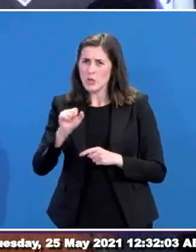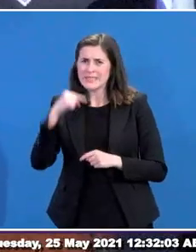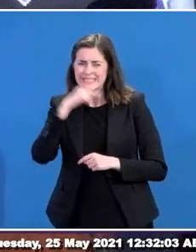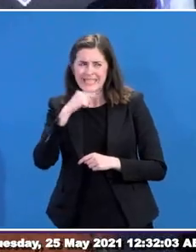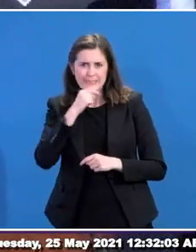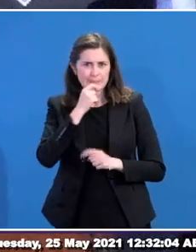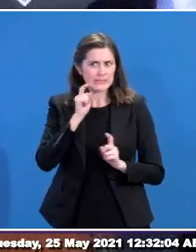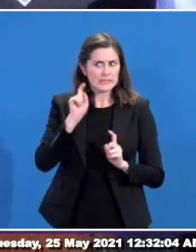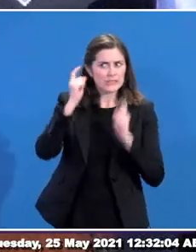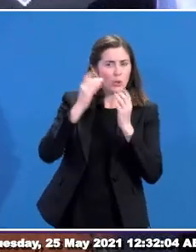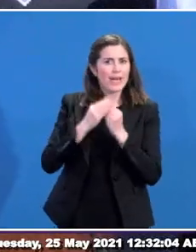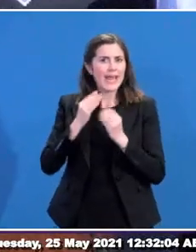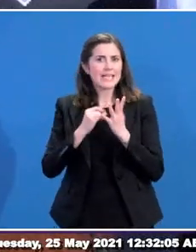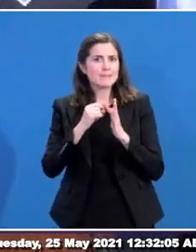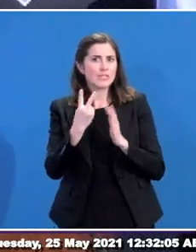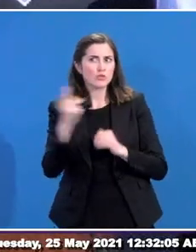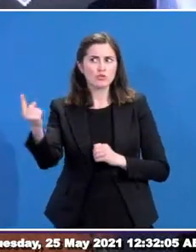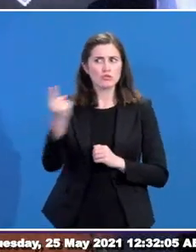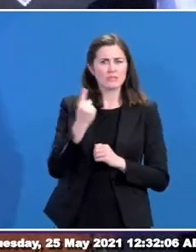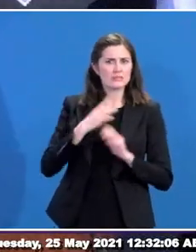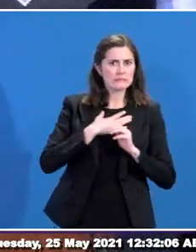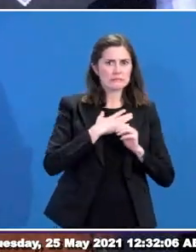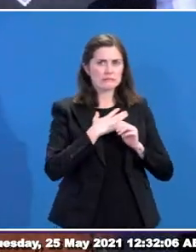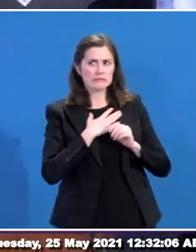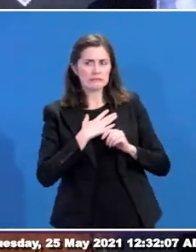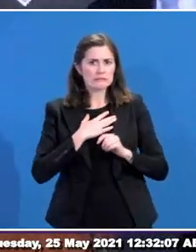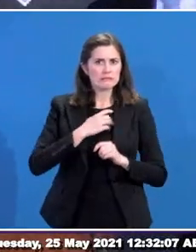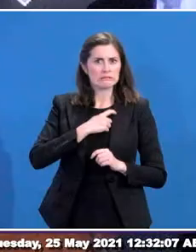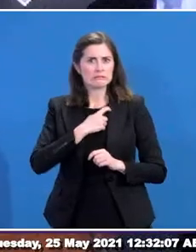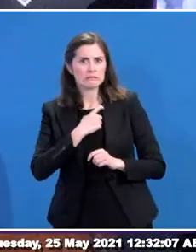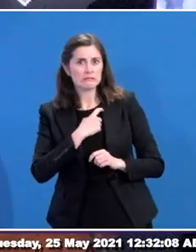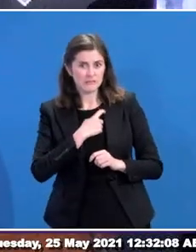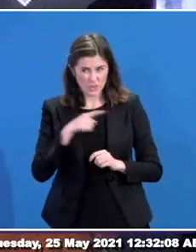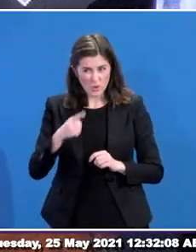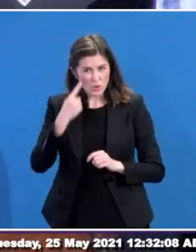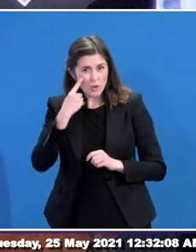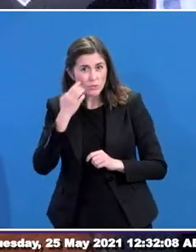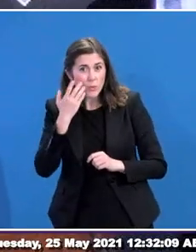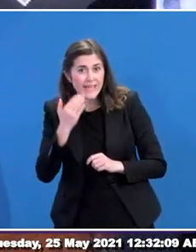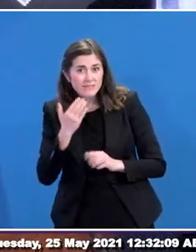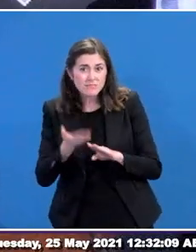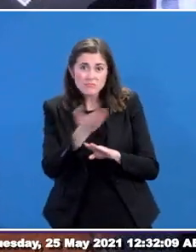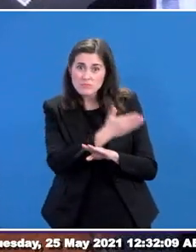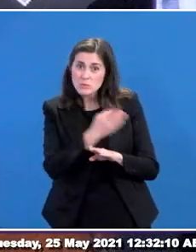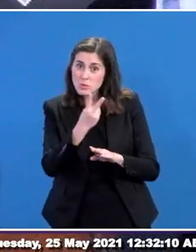you started to notice that more and more in that early part of 2019. Yes.